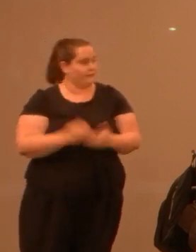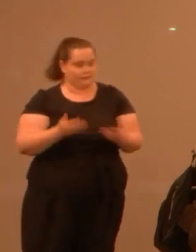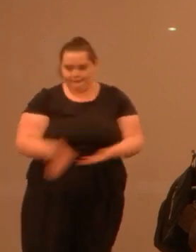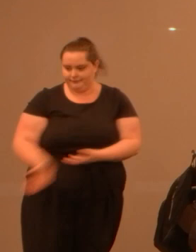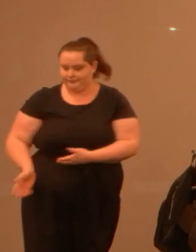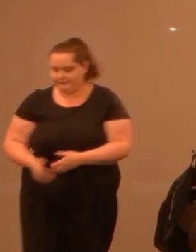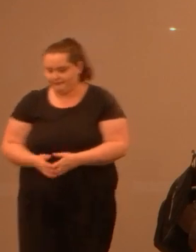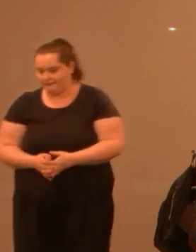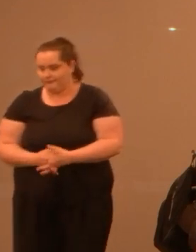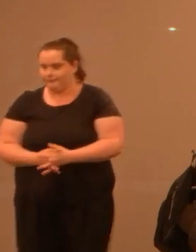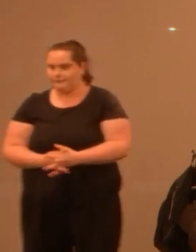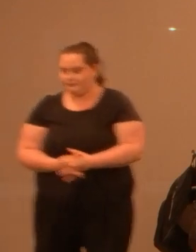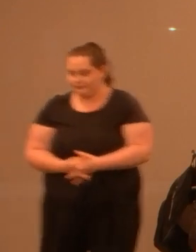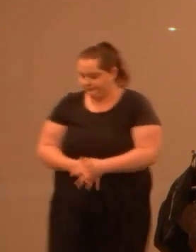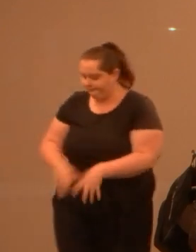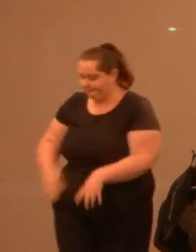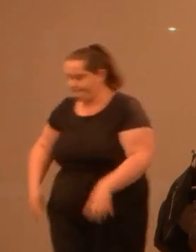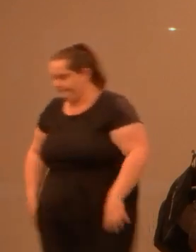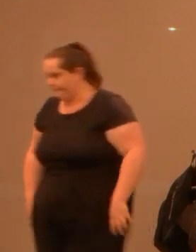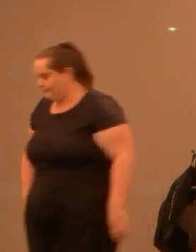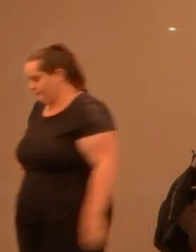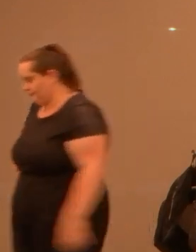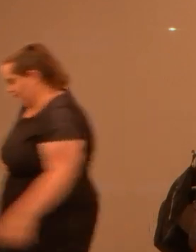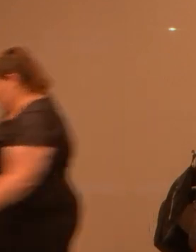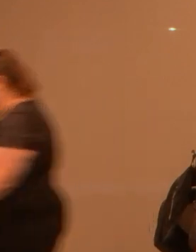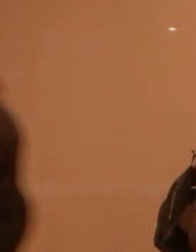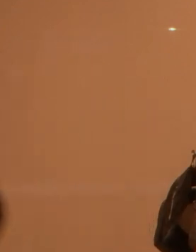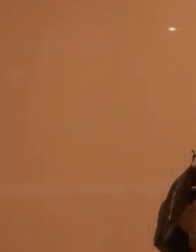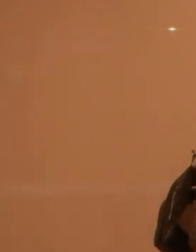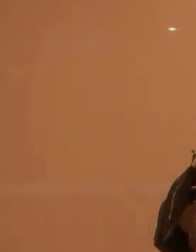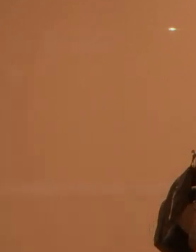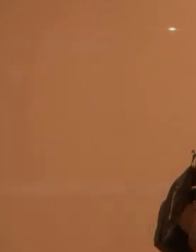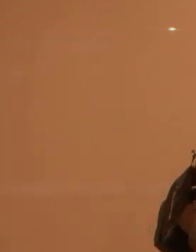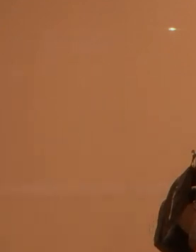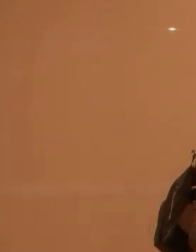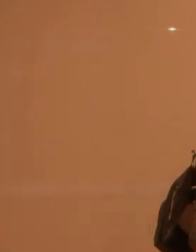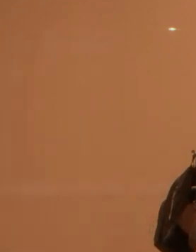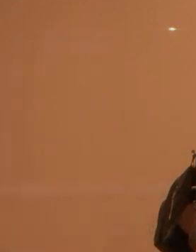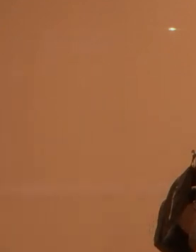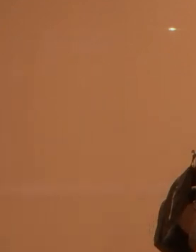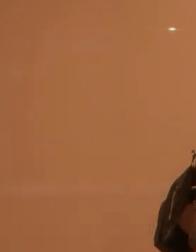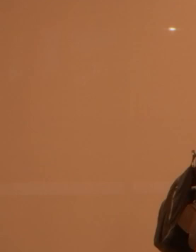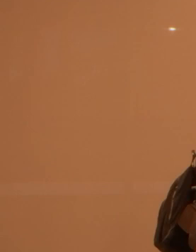Thank you Minister